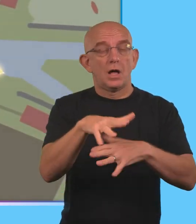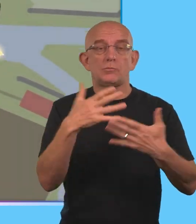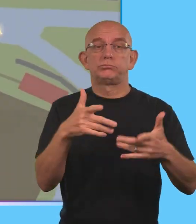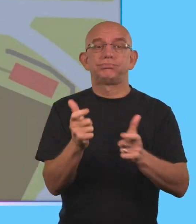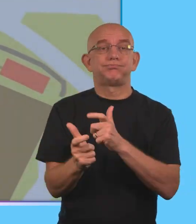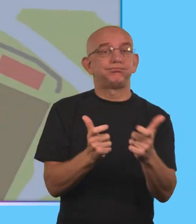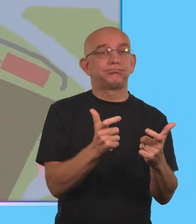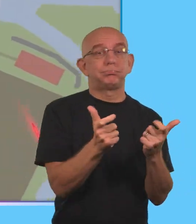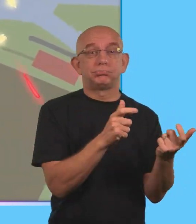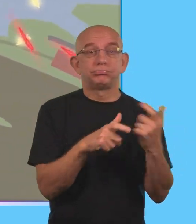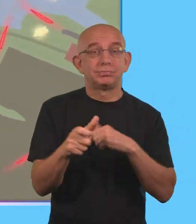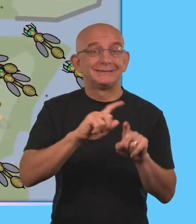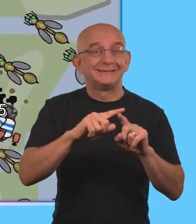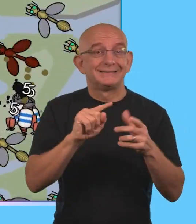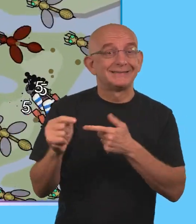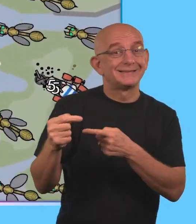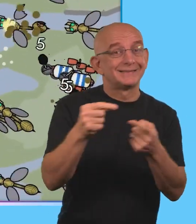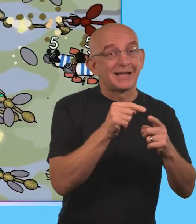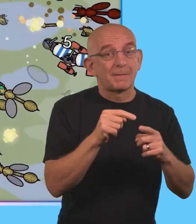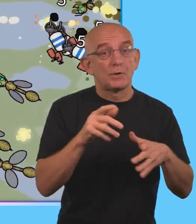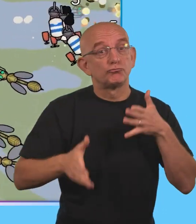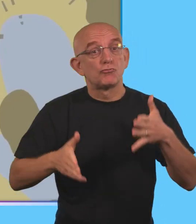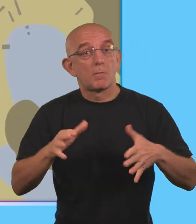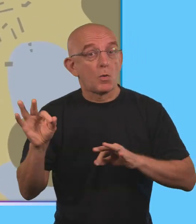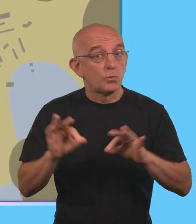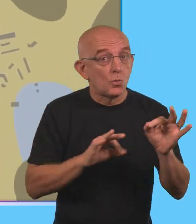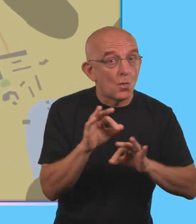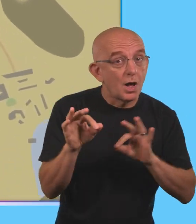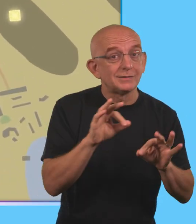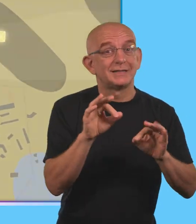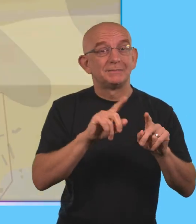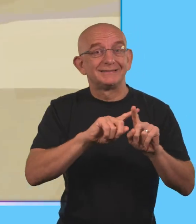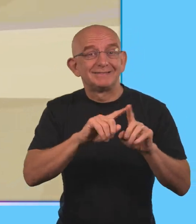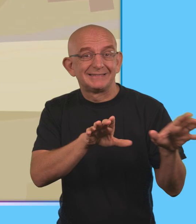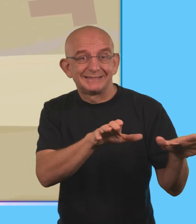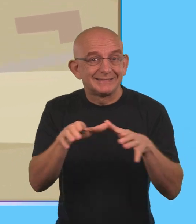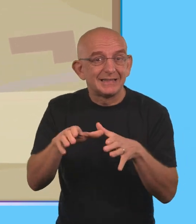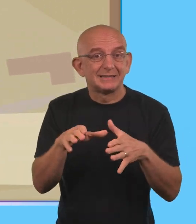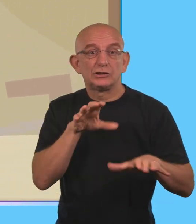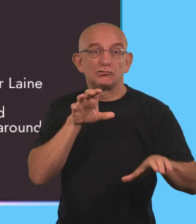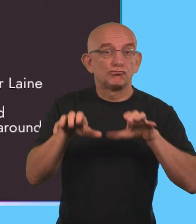your way through waves of enemies like robot wasps, cultists, and Dragons.